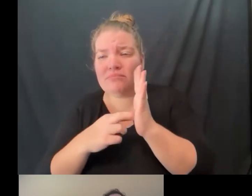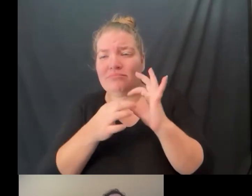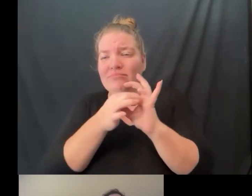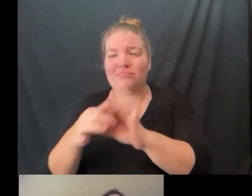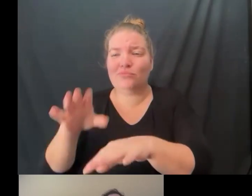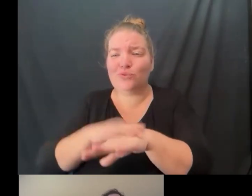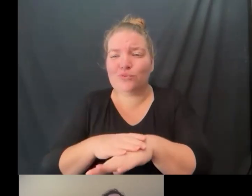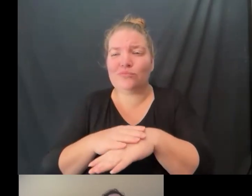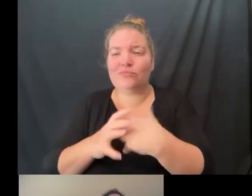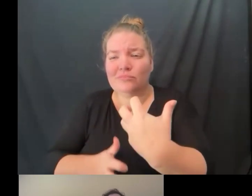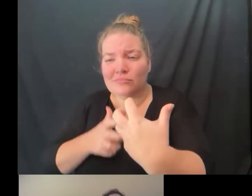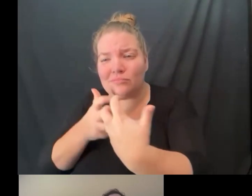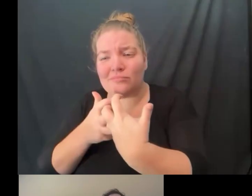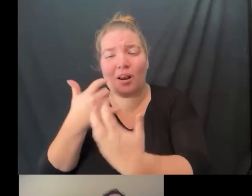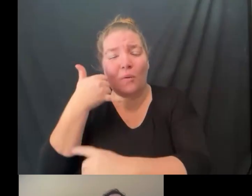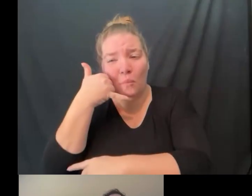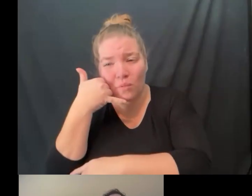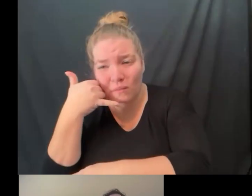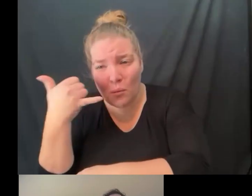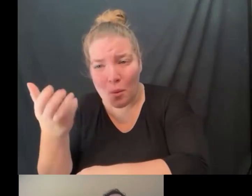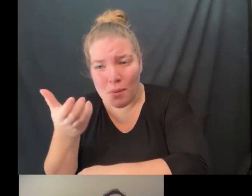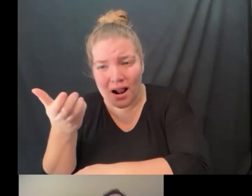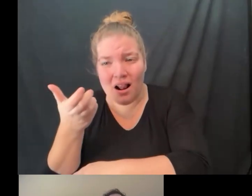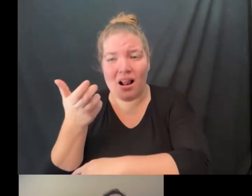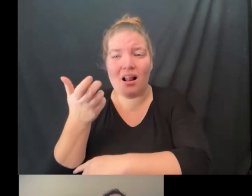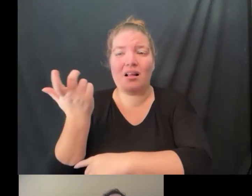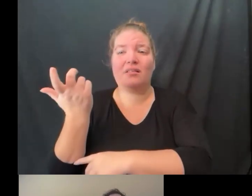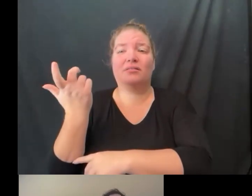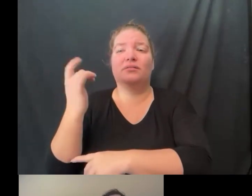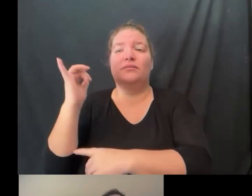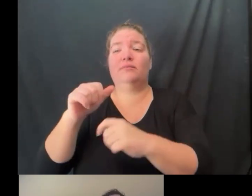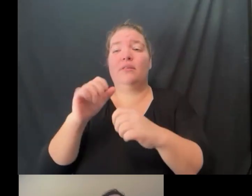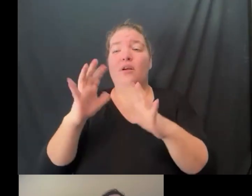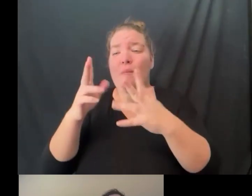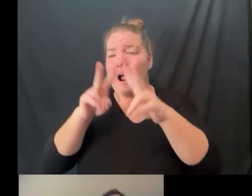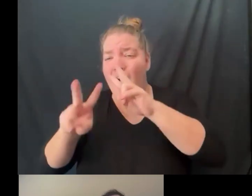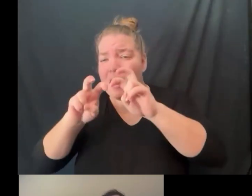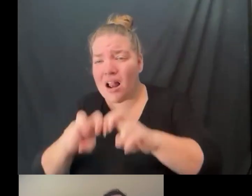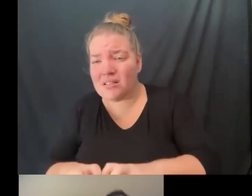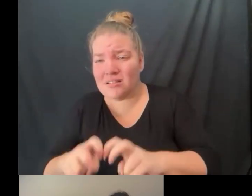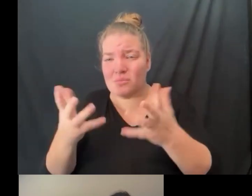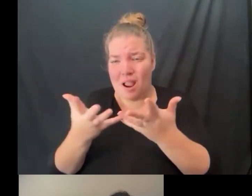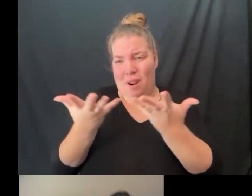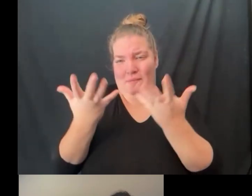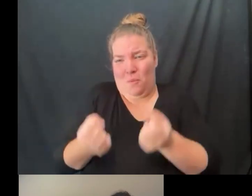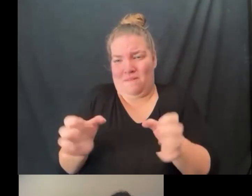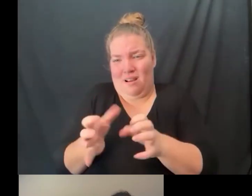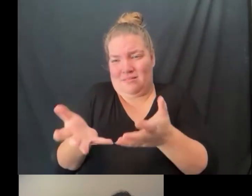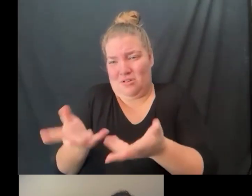about conformance for mobile apps, where you only have to assess the existing ones,